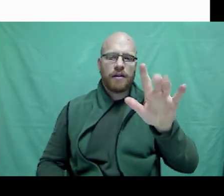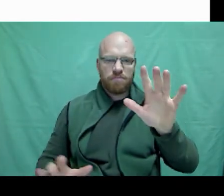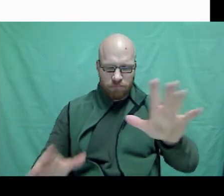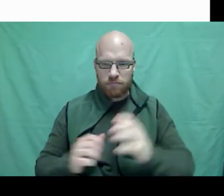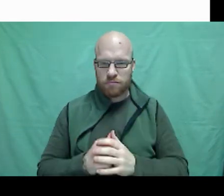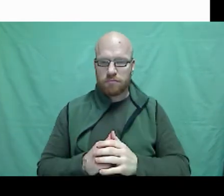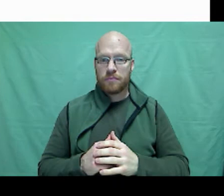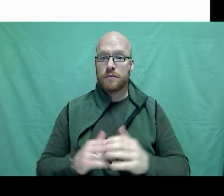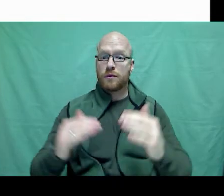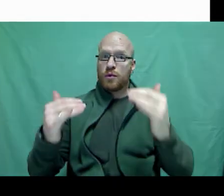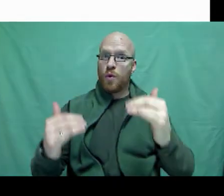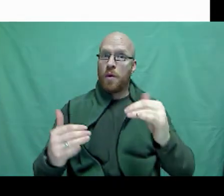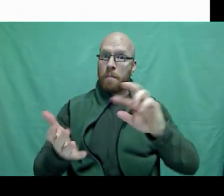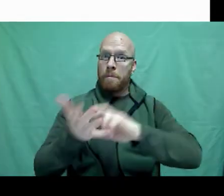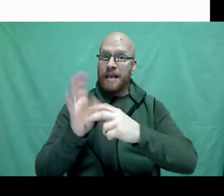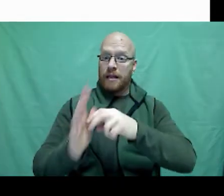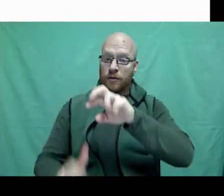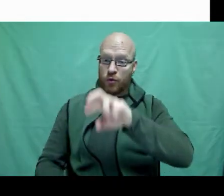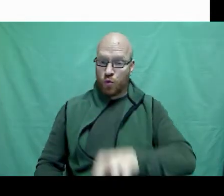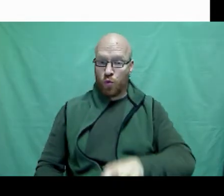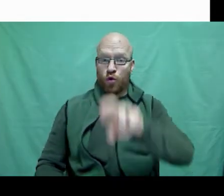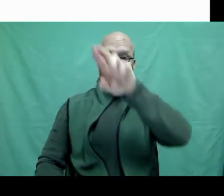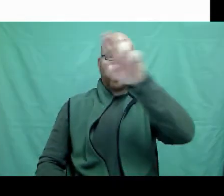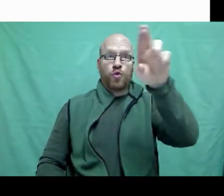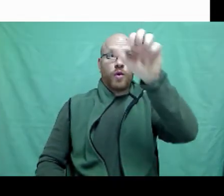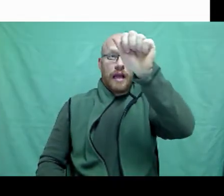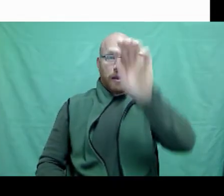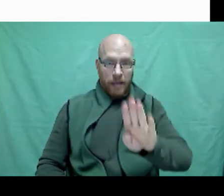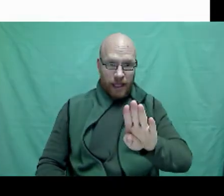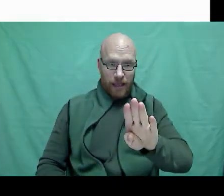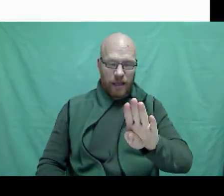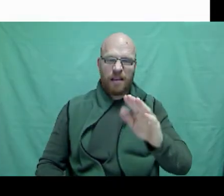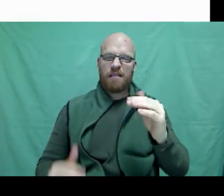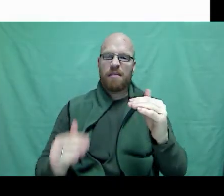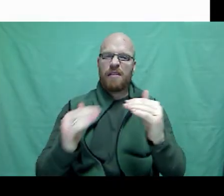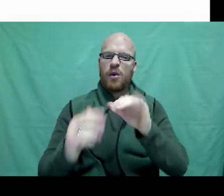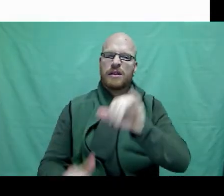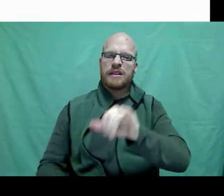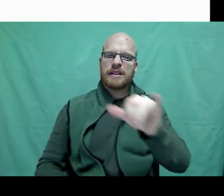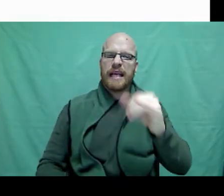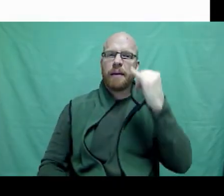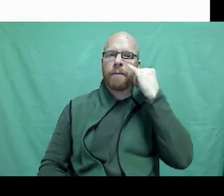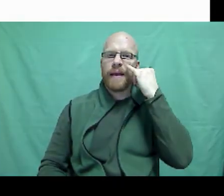So the square root of "a" over "b" is the same thing if we were